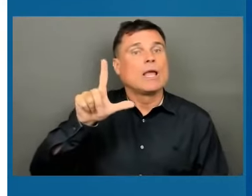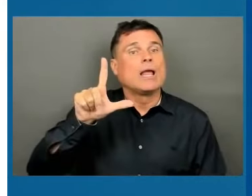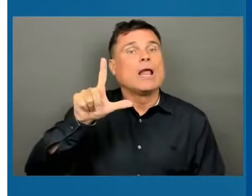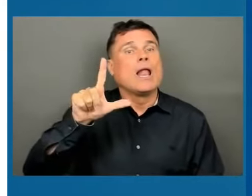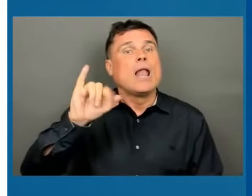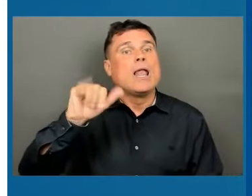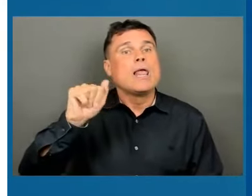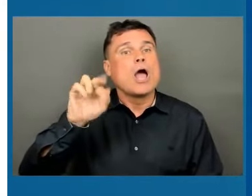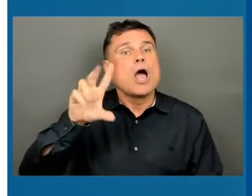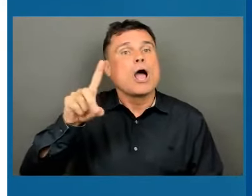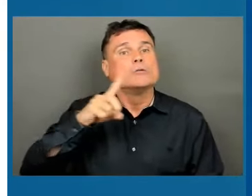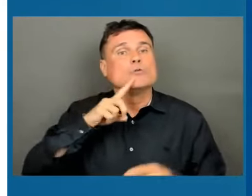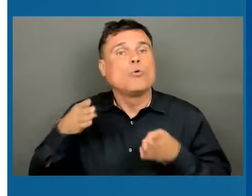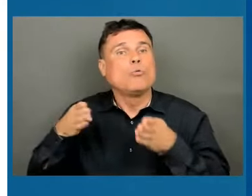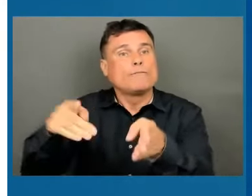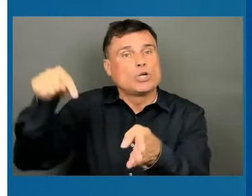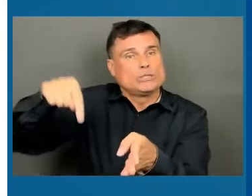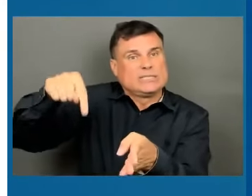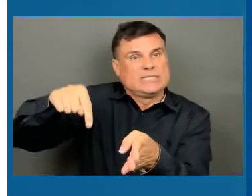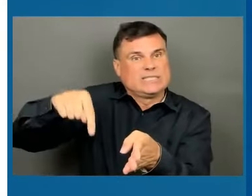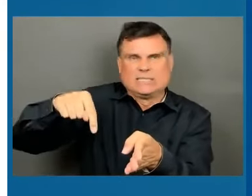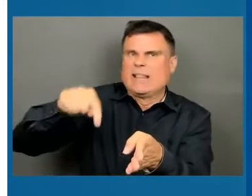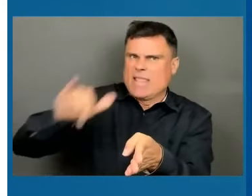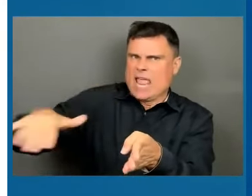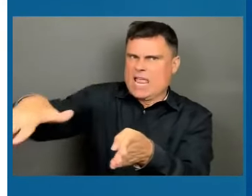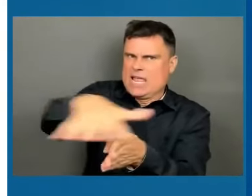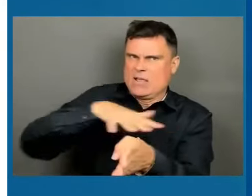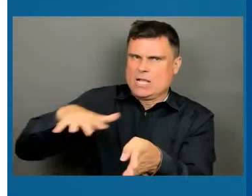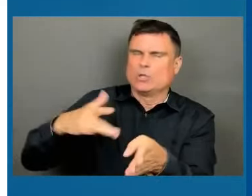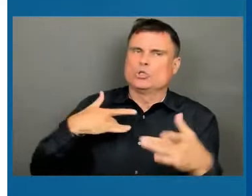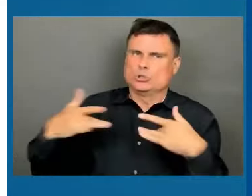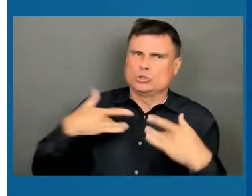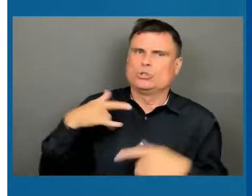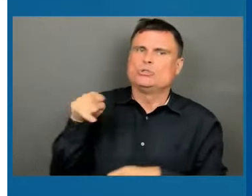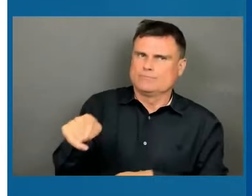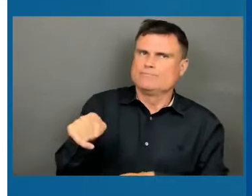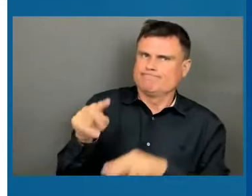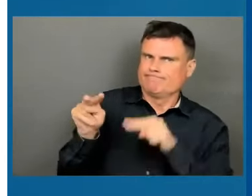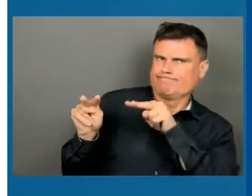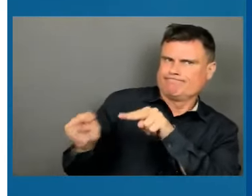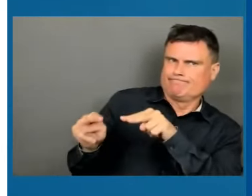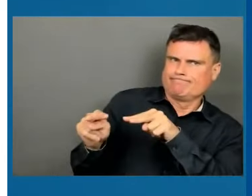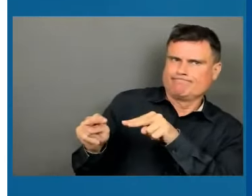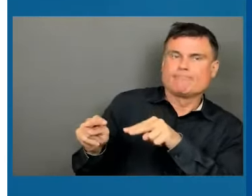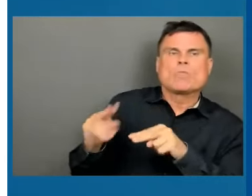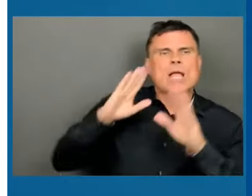Lea rd basin, looking to see 20 millimeters widespread,